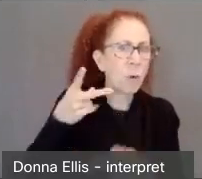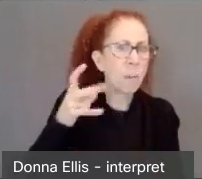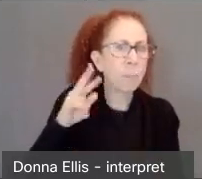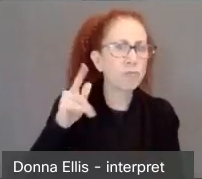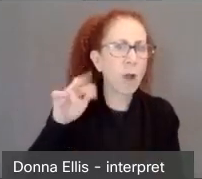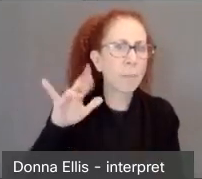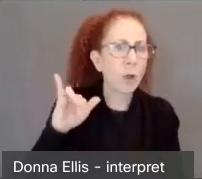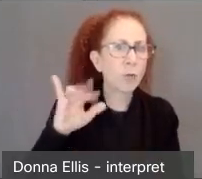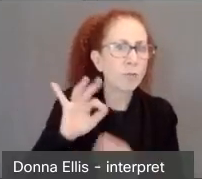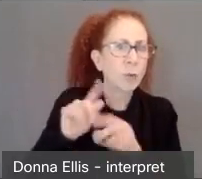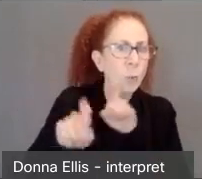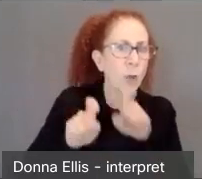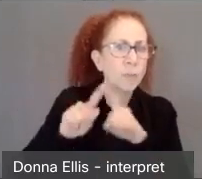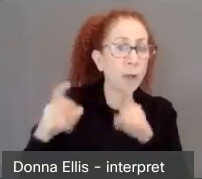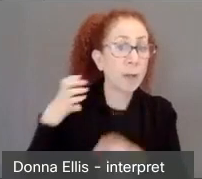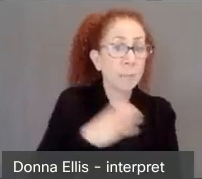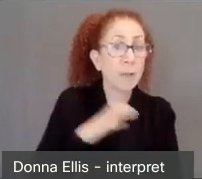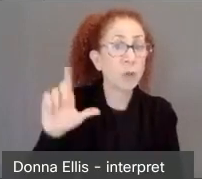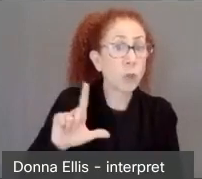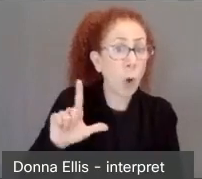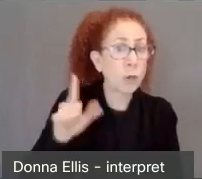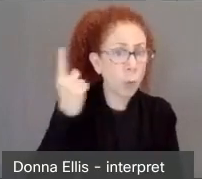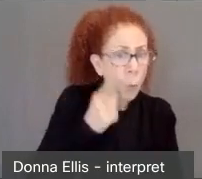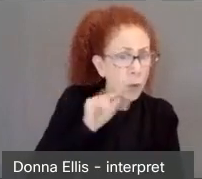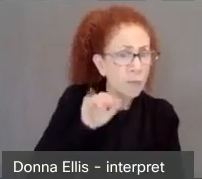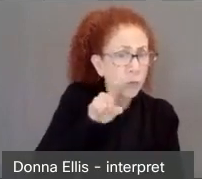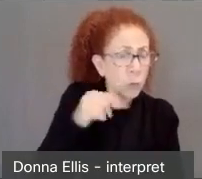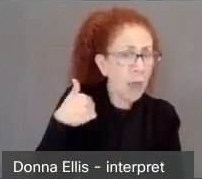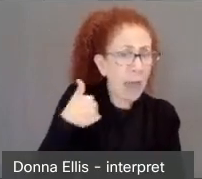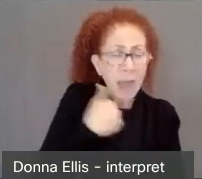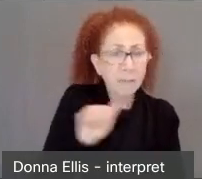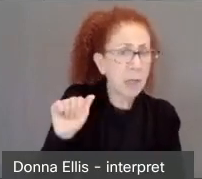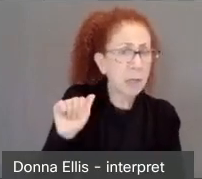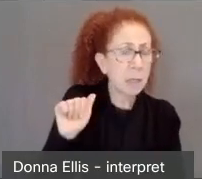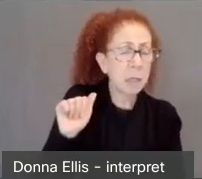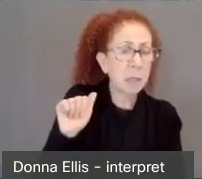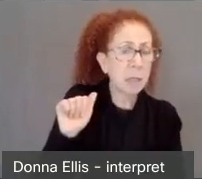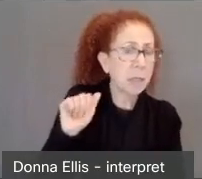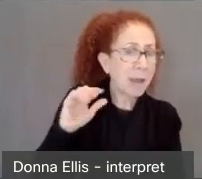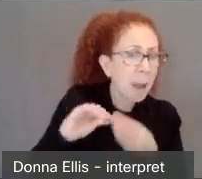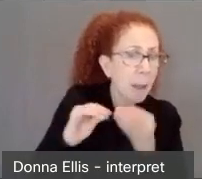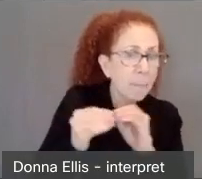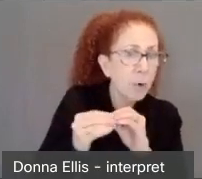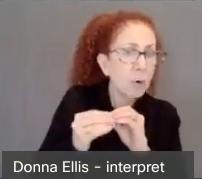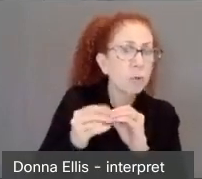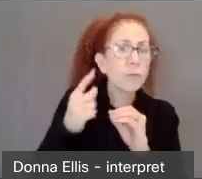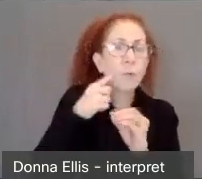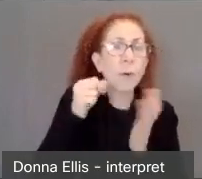but Commissioner Lawrence, just wondering if you have any numbers on mail-in requests and